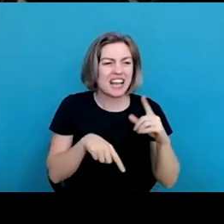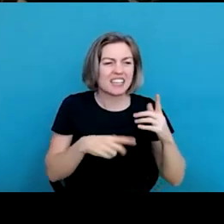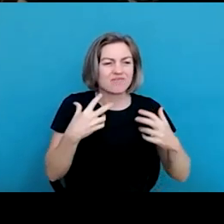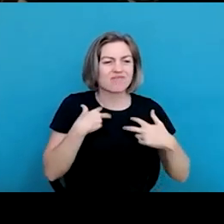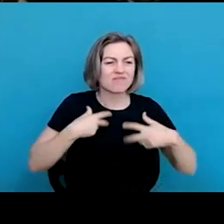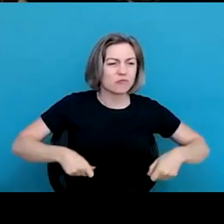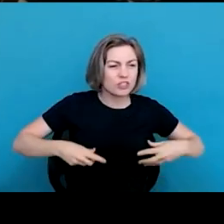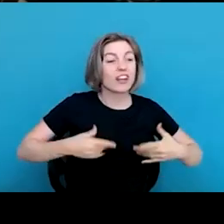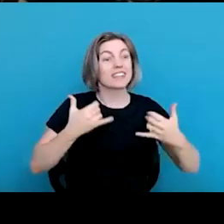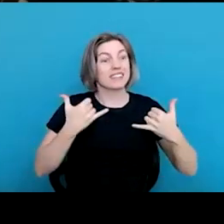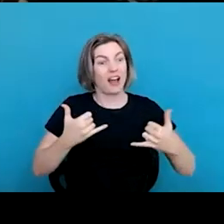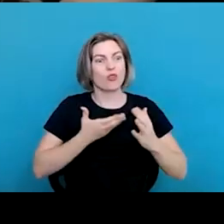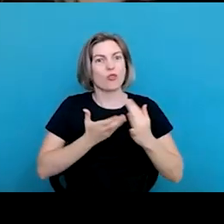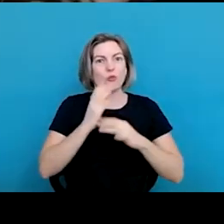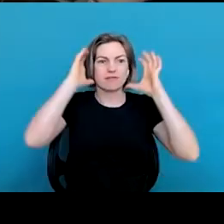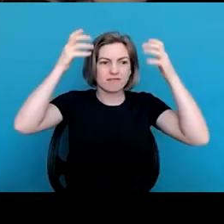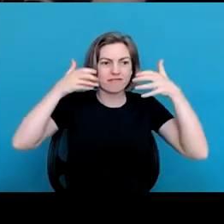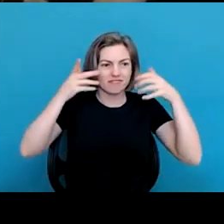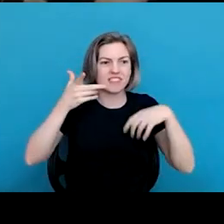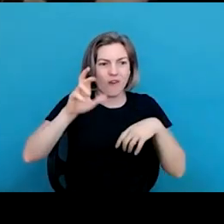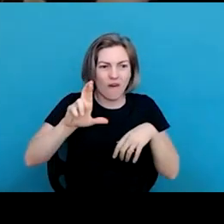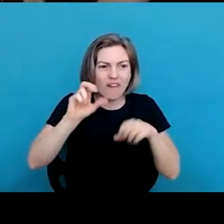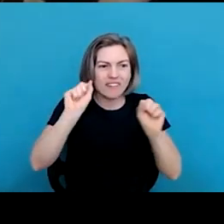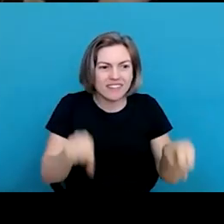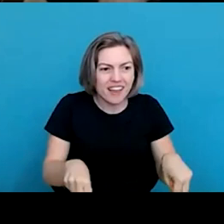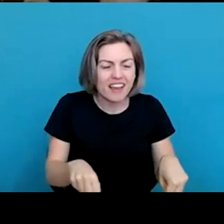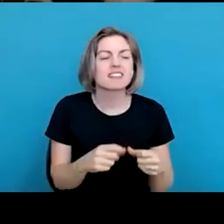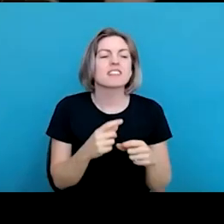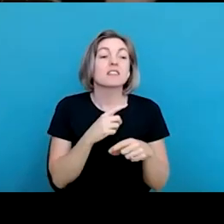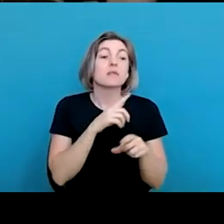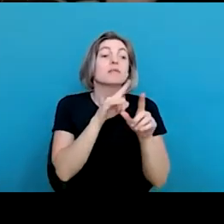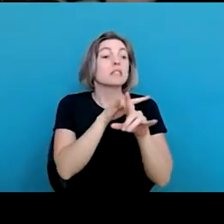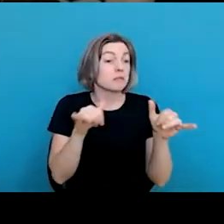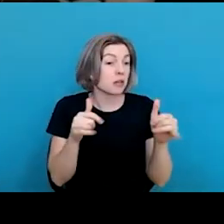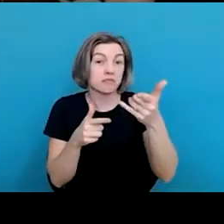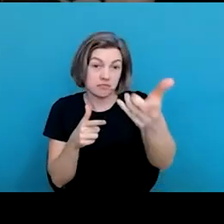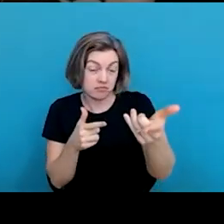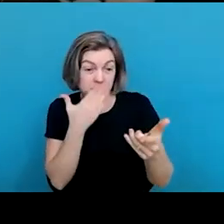That social element of people in different place and lower cost. Larry, across to you.